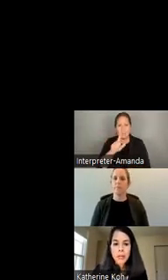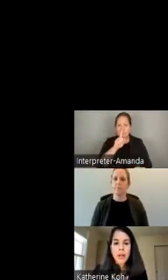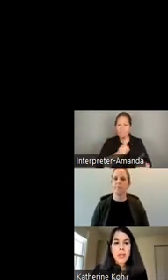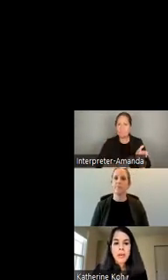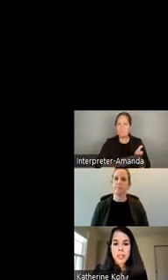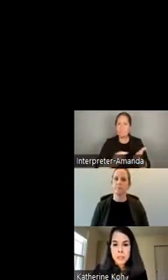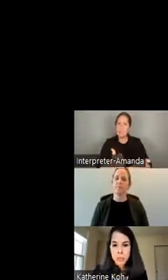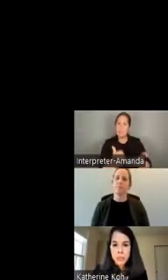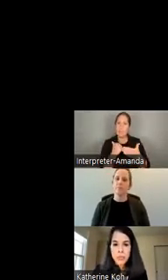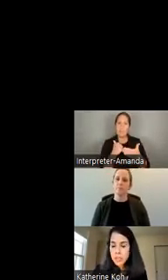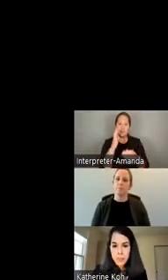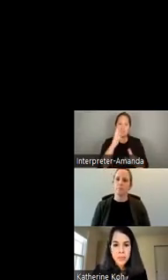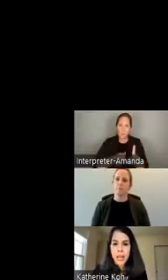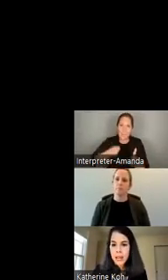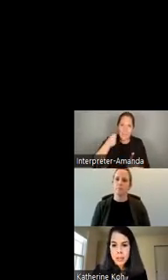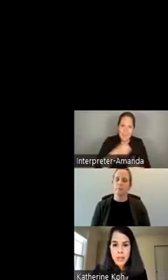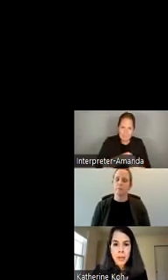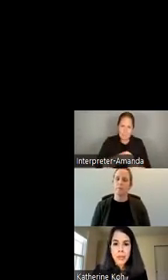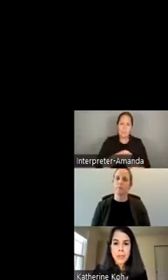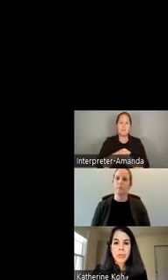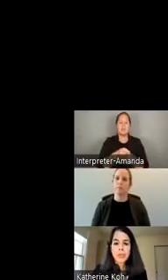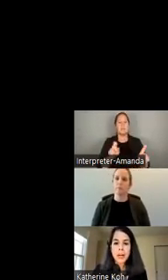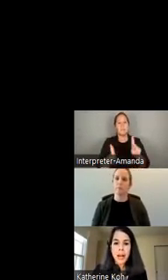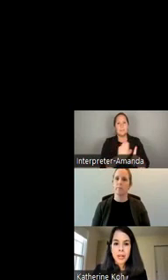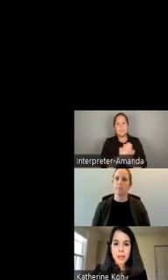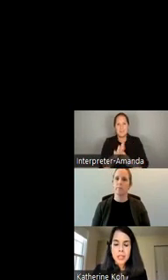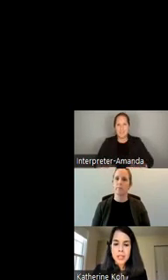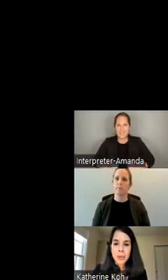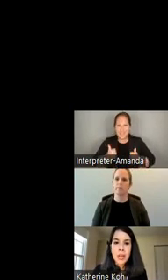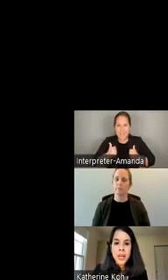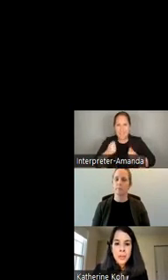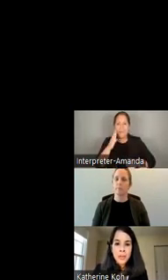on-the-ground impact to touch people's lives and move people towards better outcomes and so we've